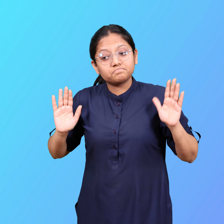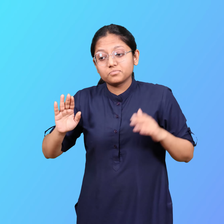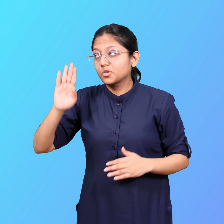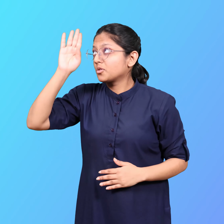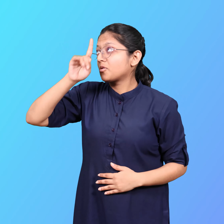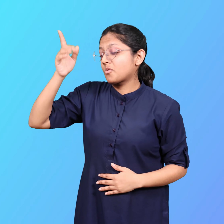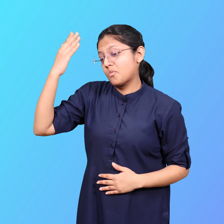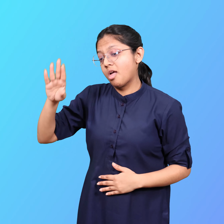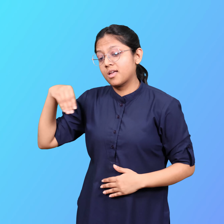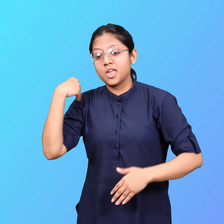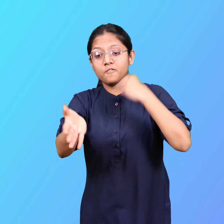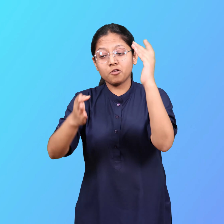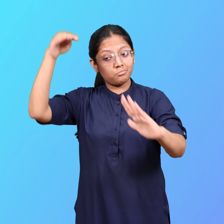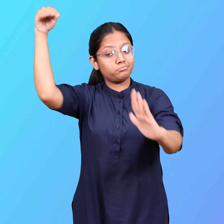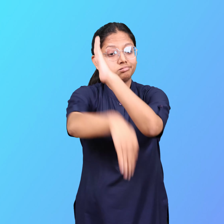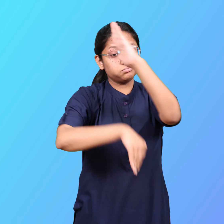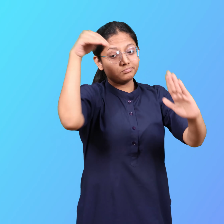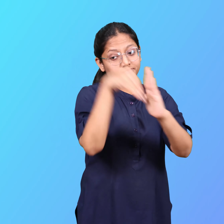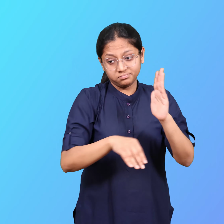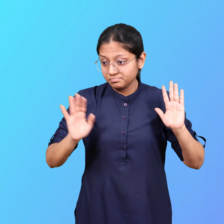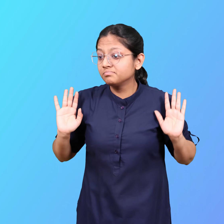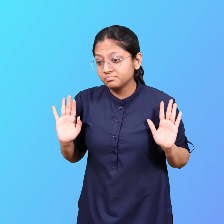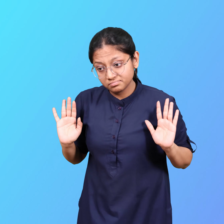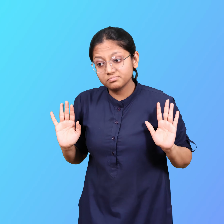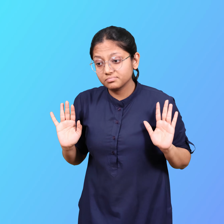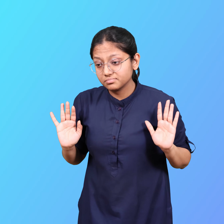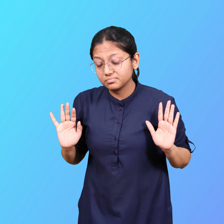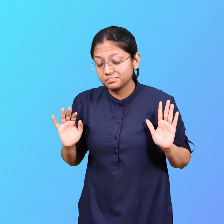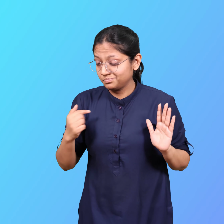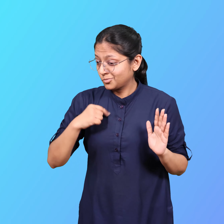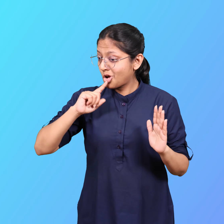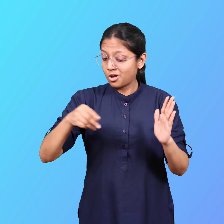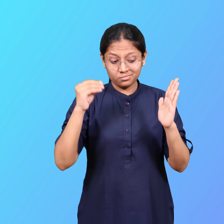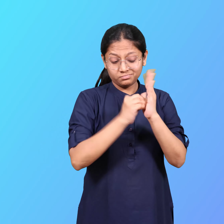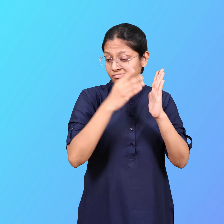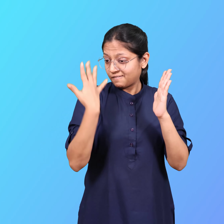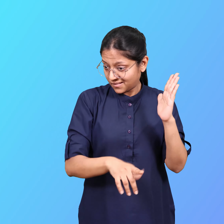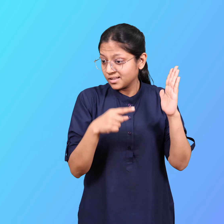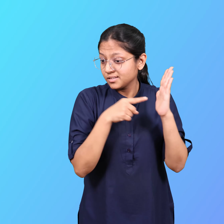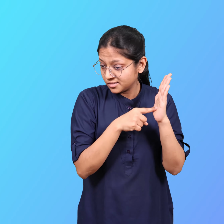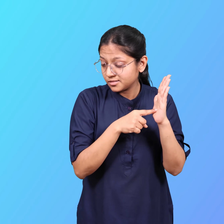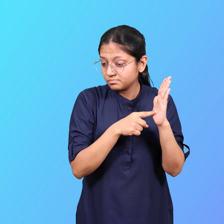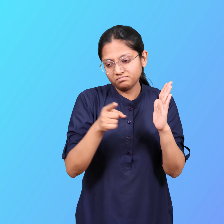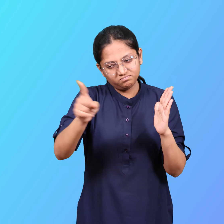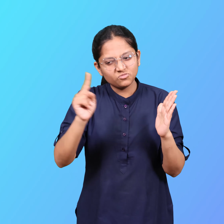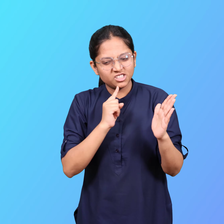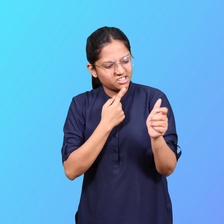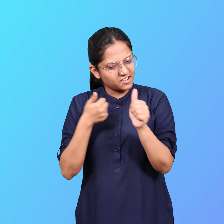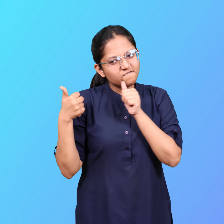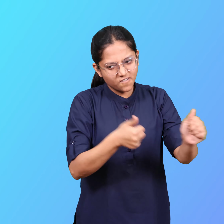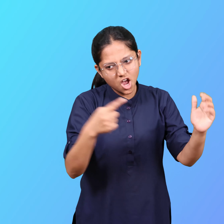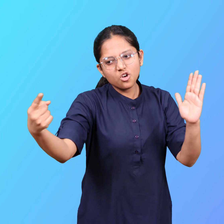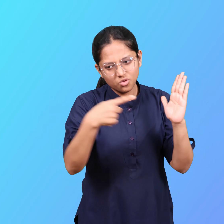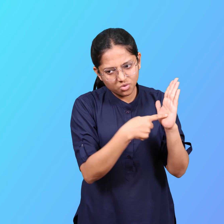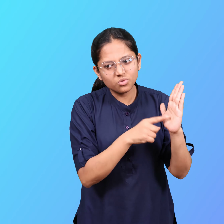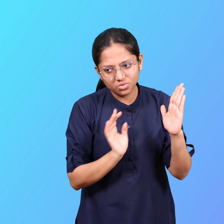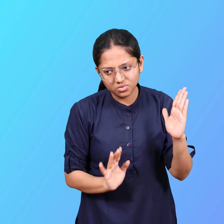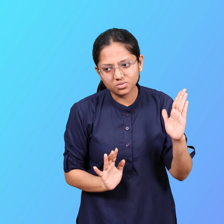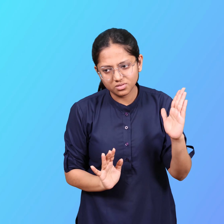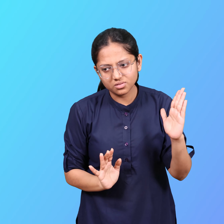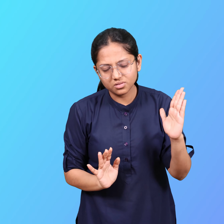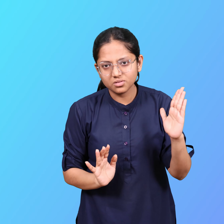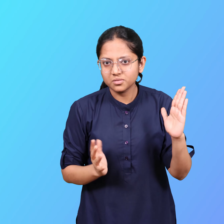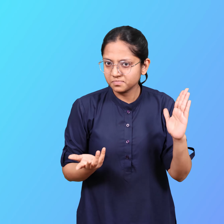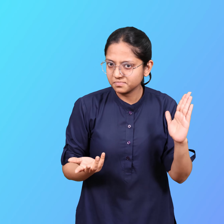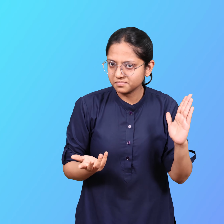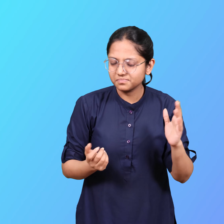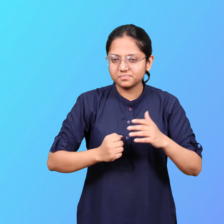may God destroy that person. I, Darius, have ordered it. This order must be obeyed quickly and completely.